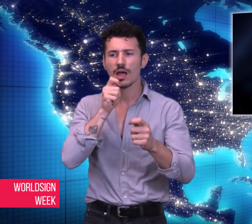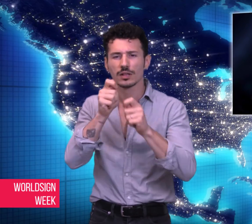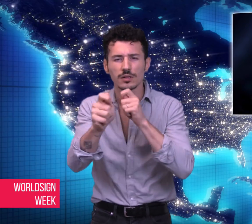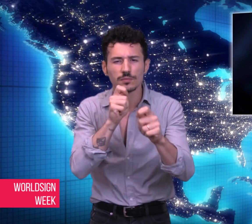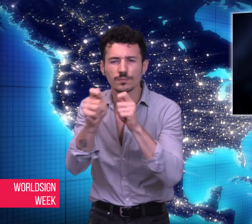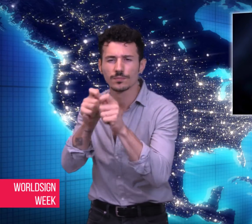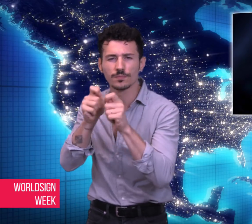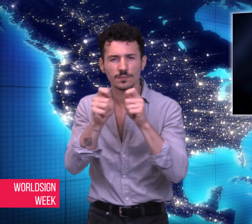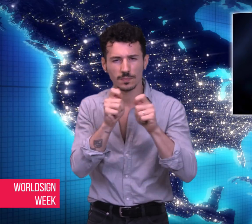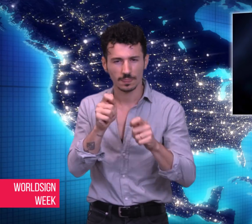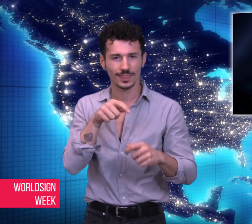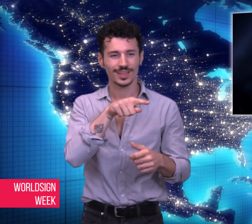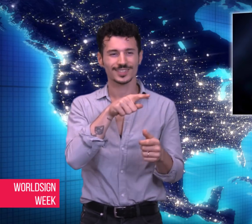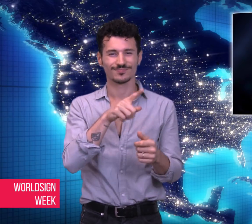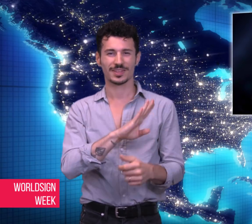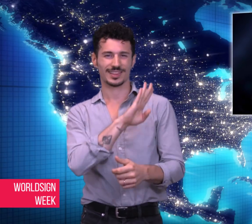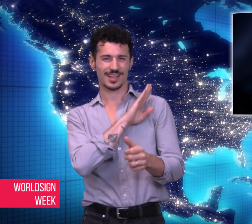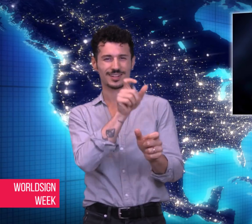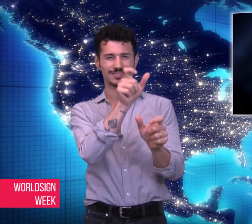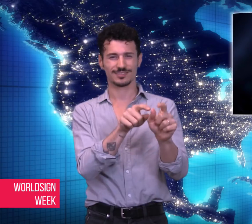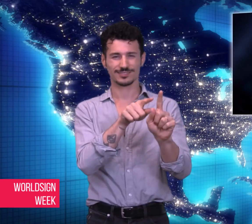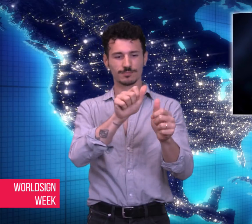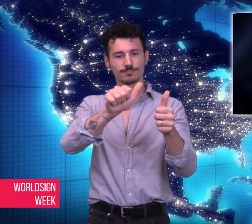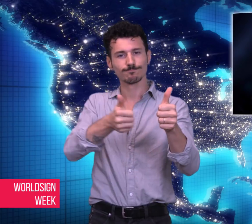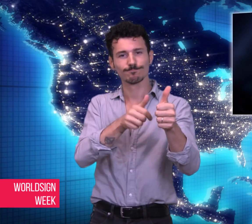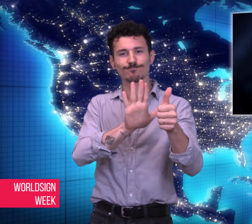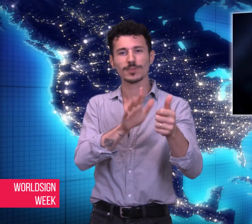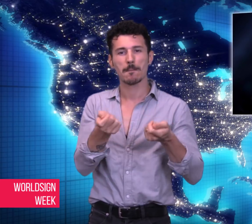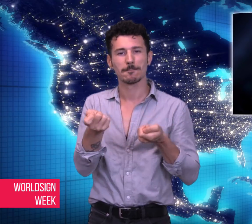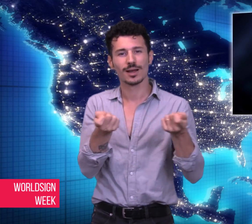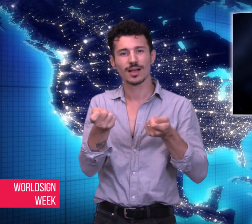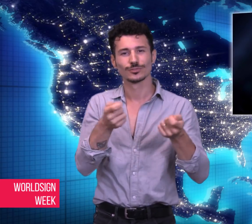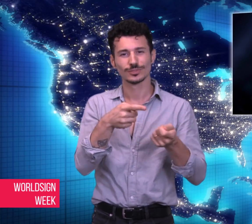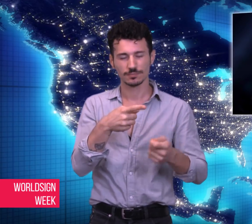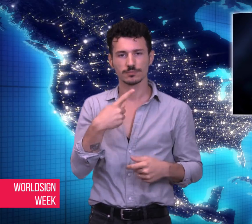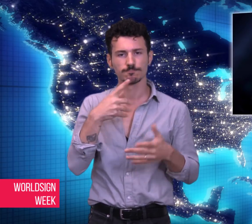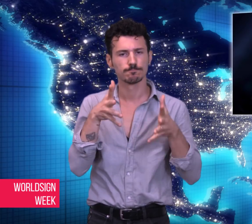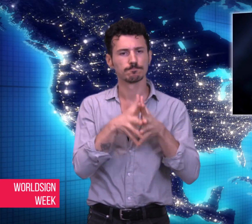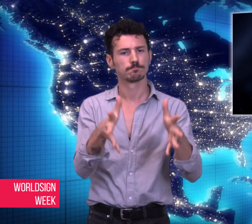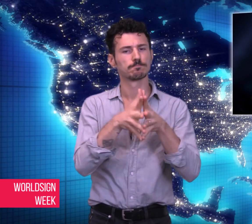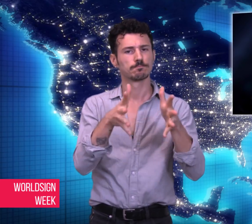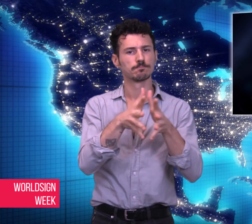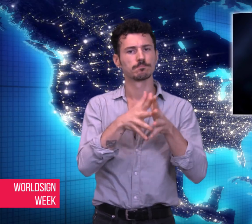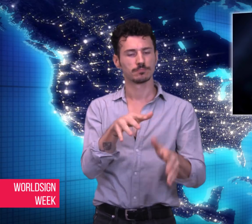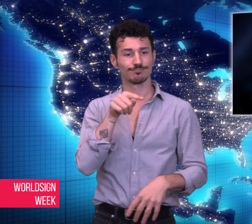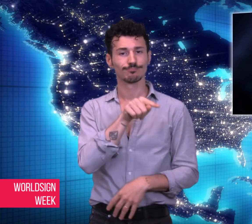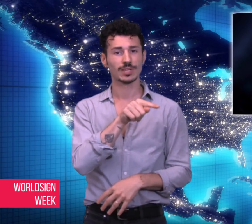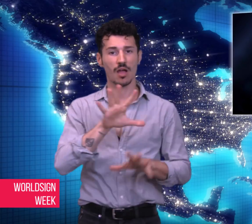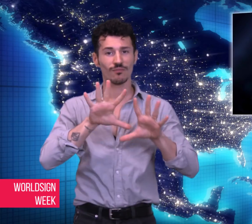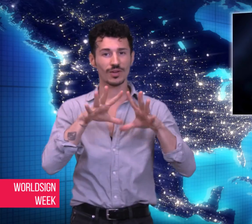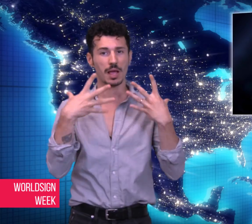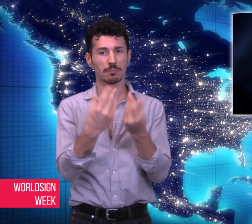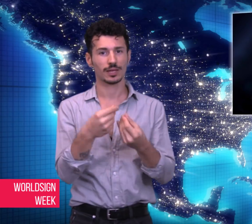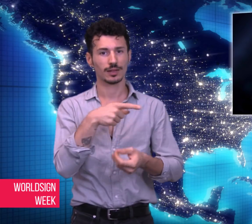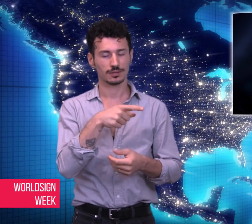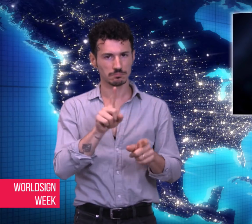interview, his manager said that his family did not believe it was a